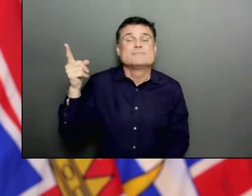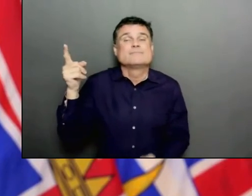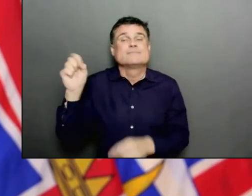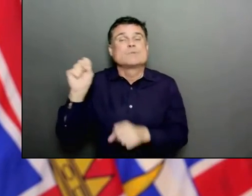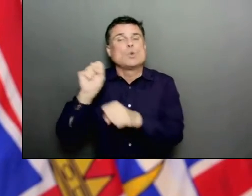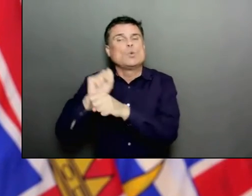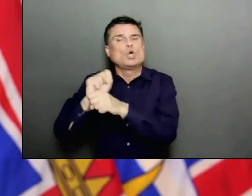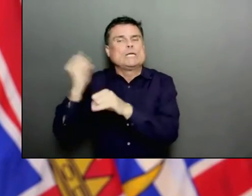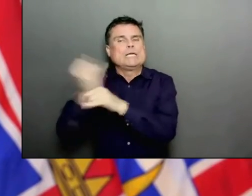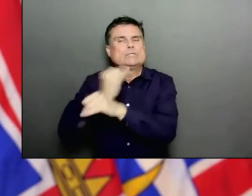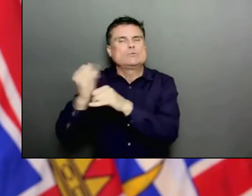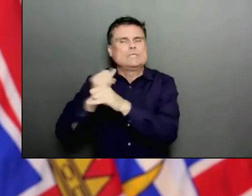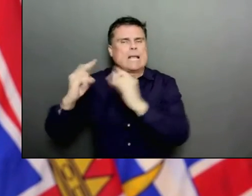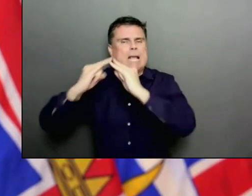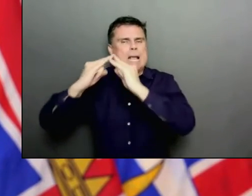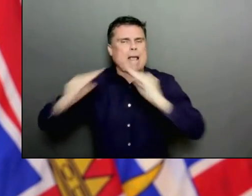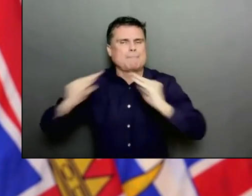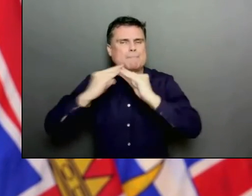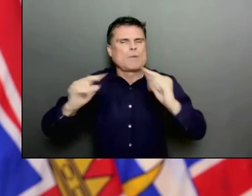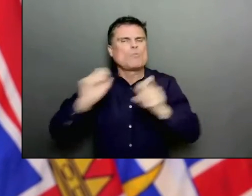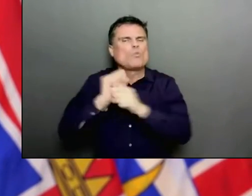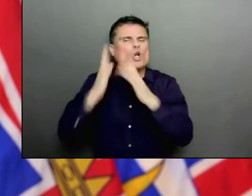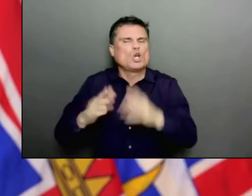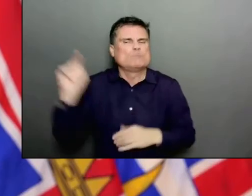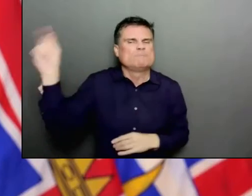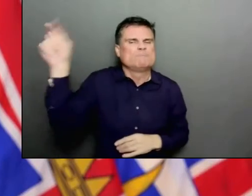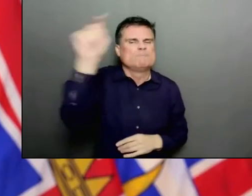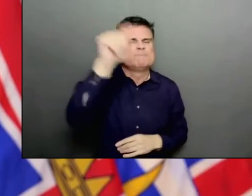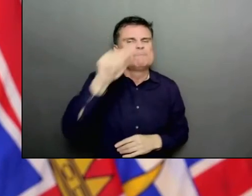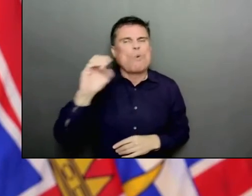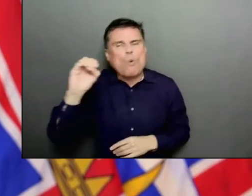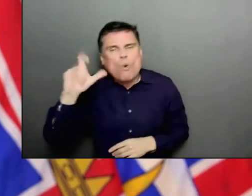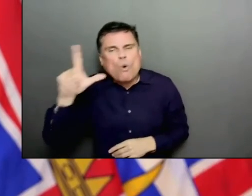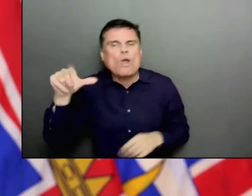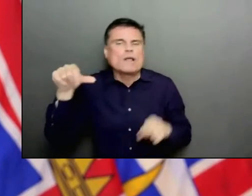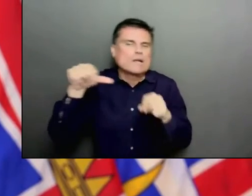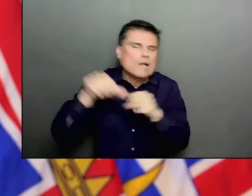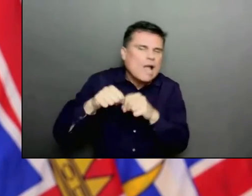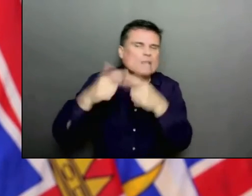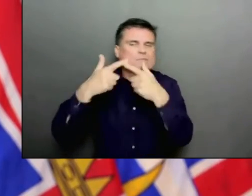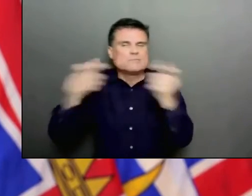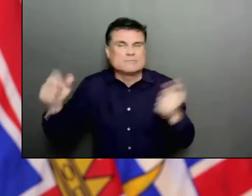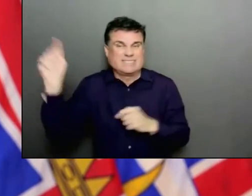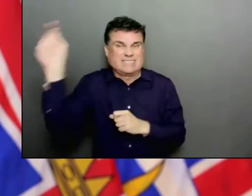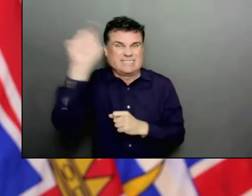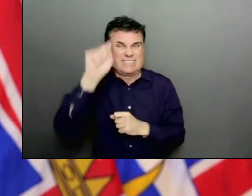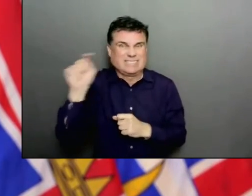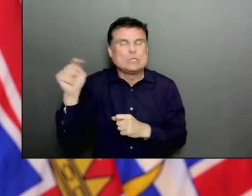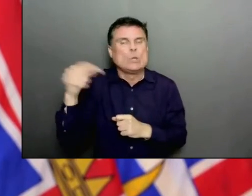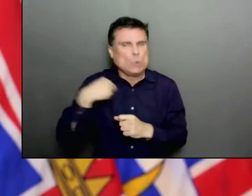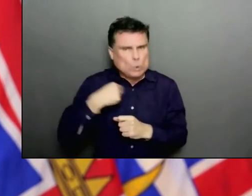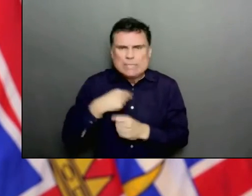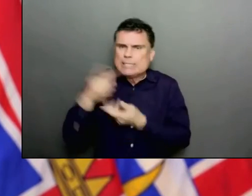We've been working with those large industrial camps and the employees that travel frequently to and from those camps.